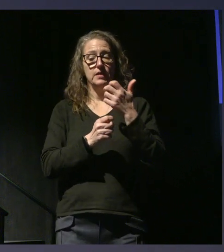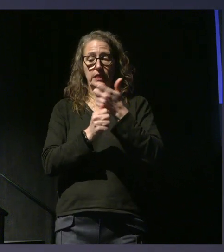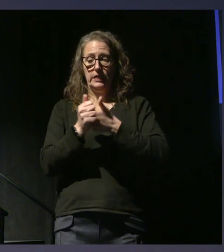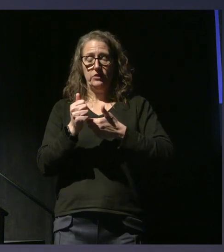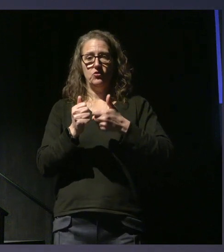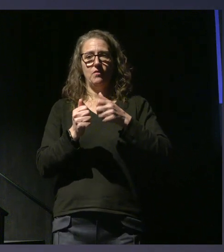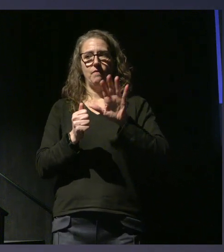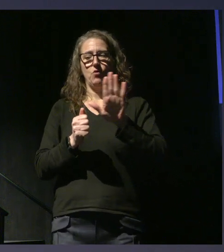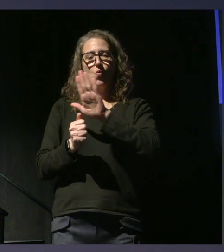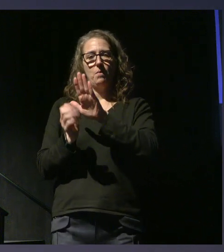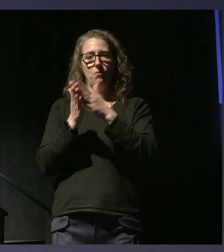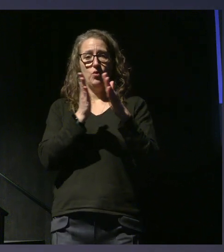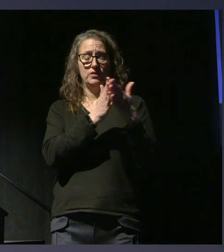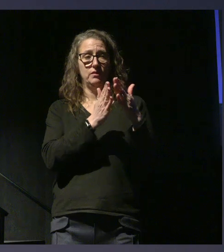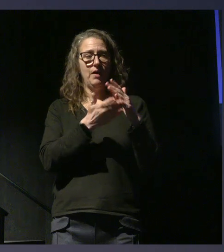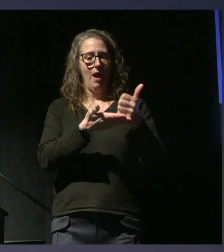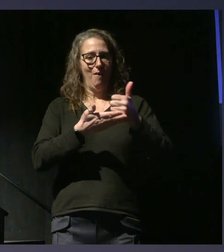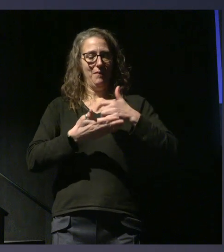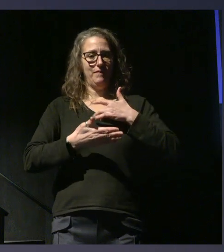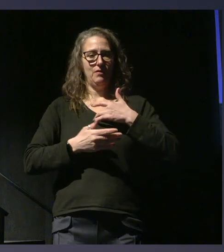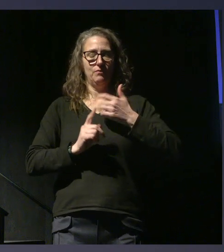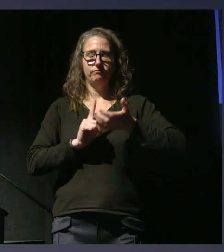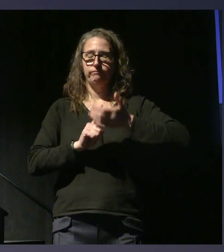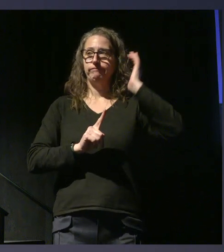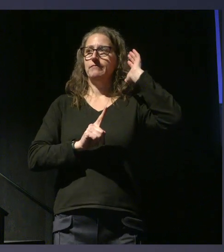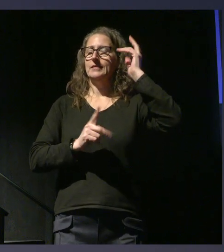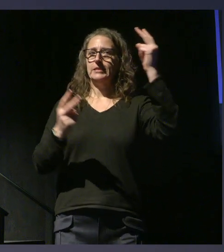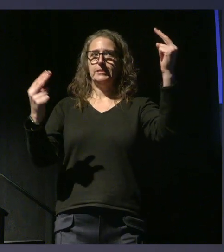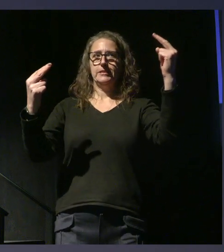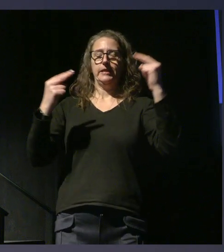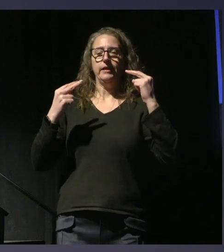seen, made me feel less alone, I think those are the highest